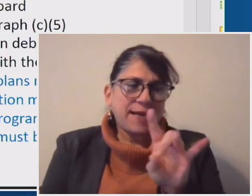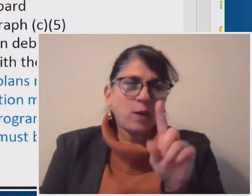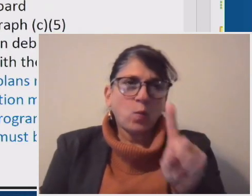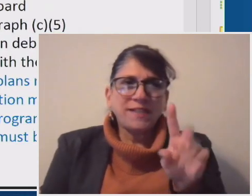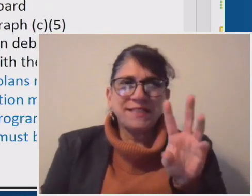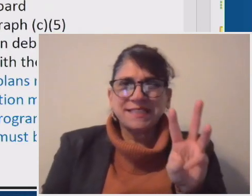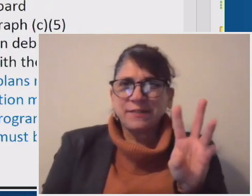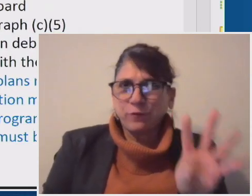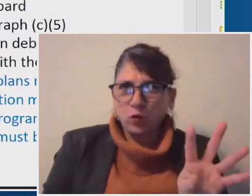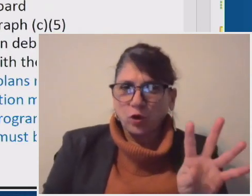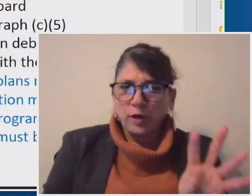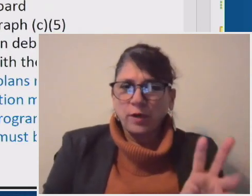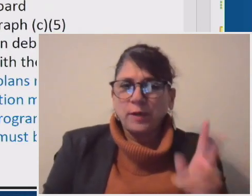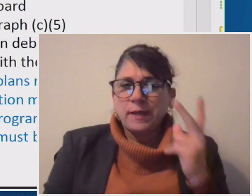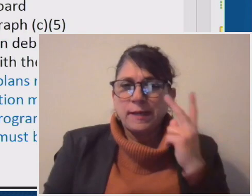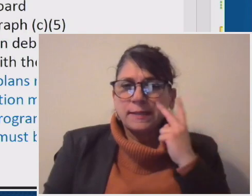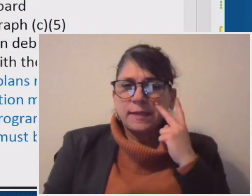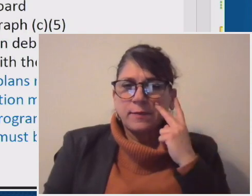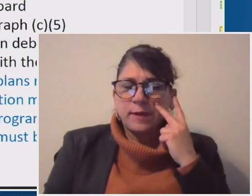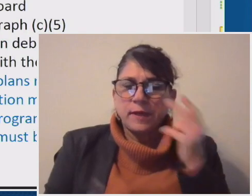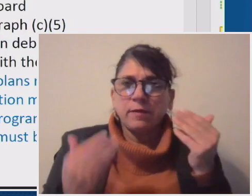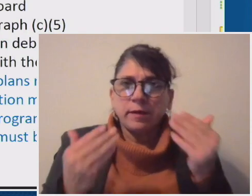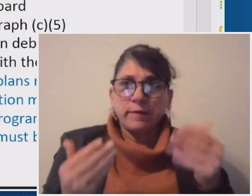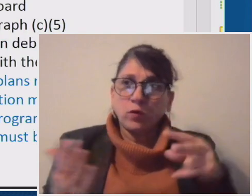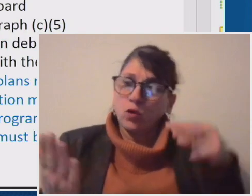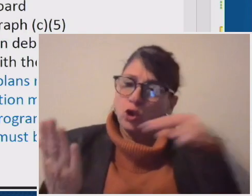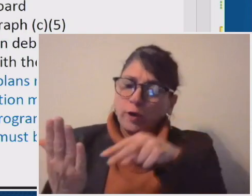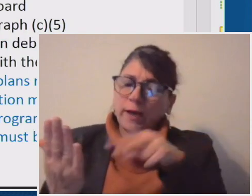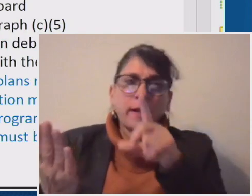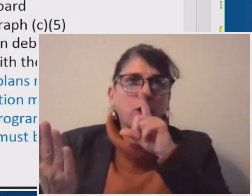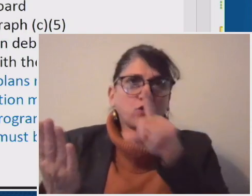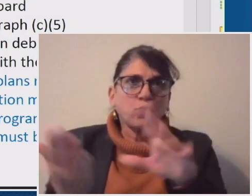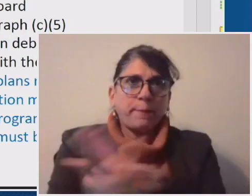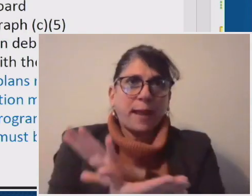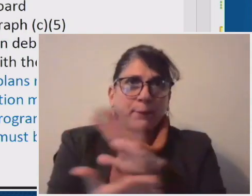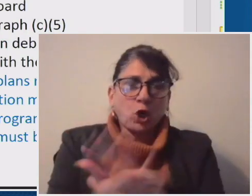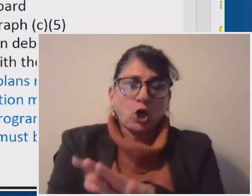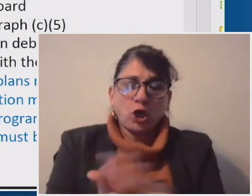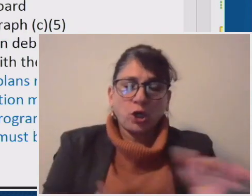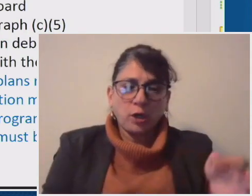can move on- if you're looking at your actual issue paper, I would refer you to